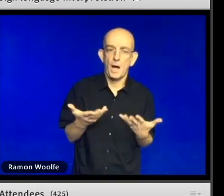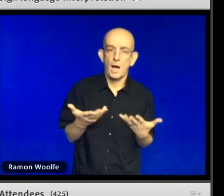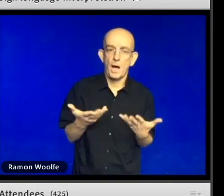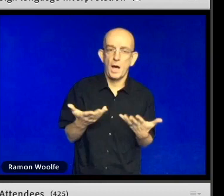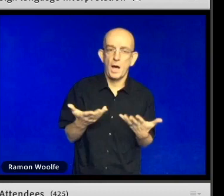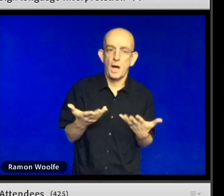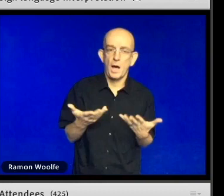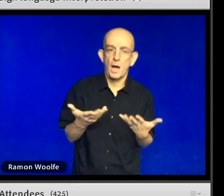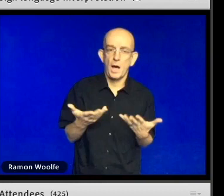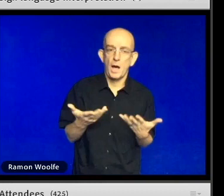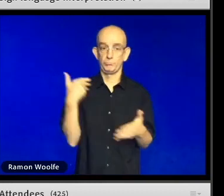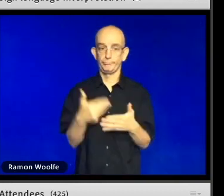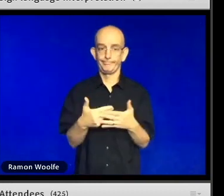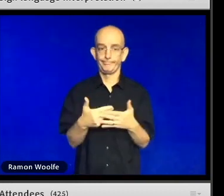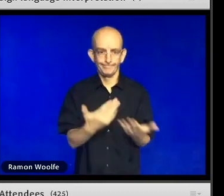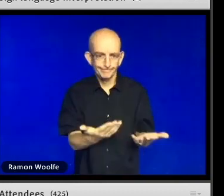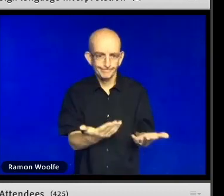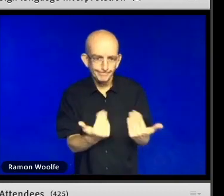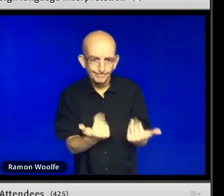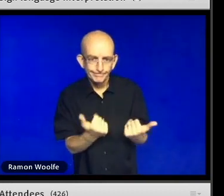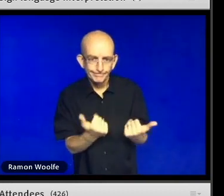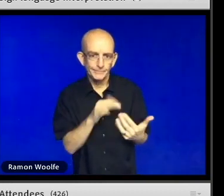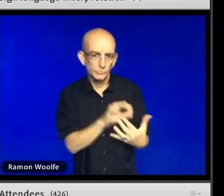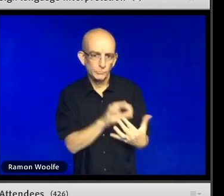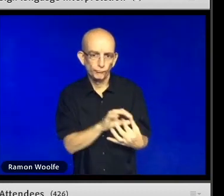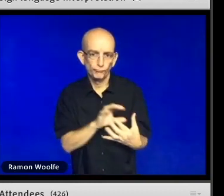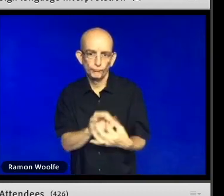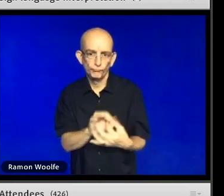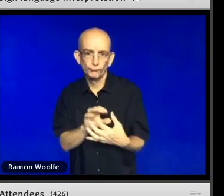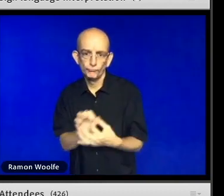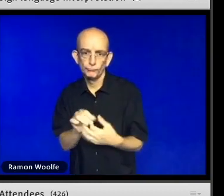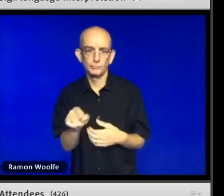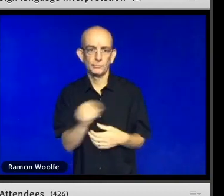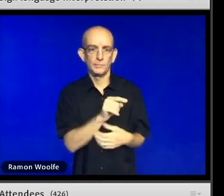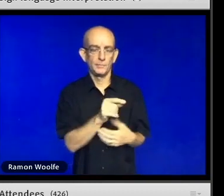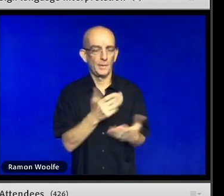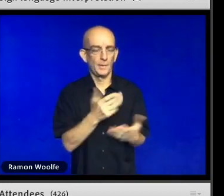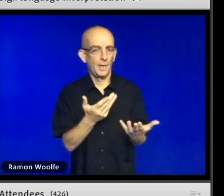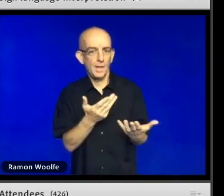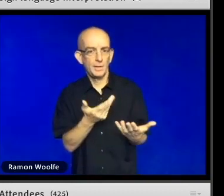there are many studies that are proving that people with disabilities are among the disadvantaged